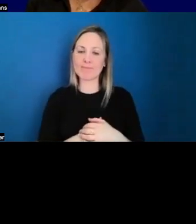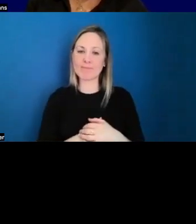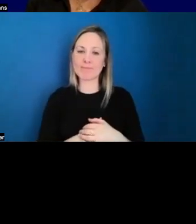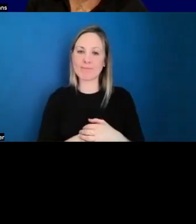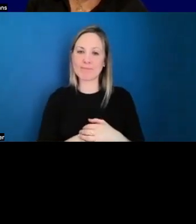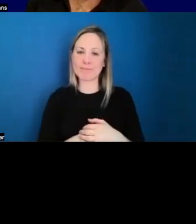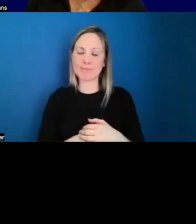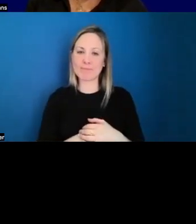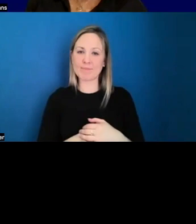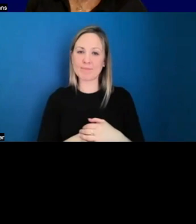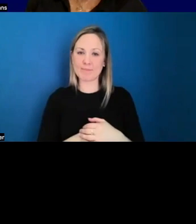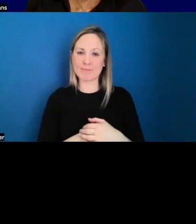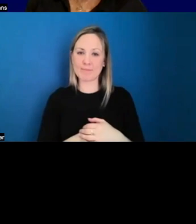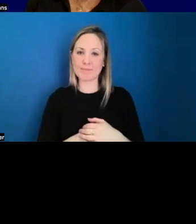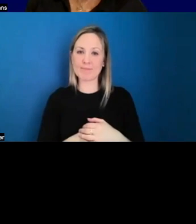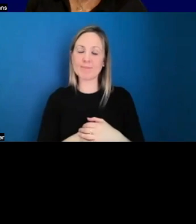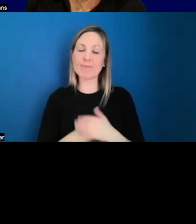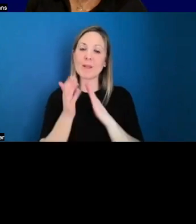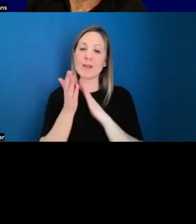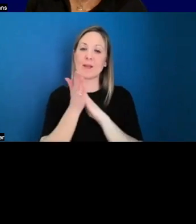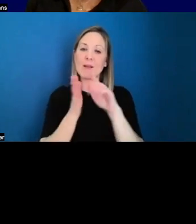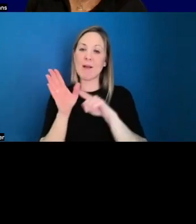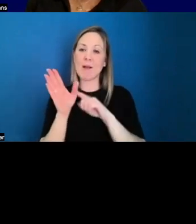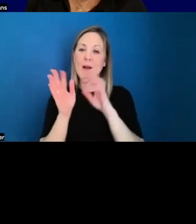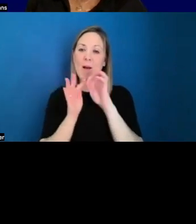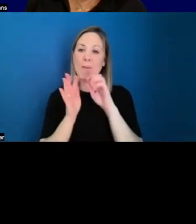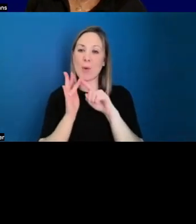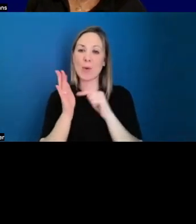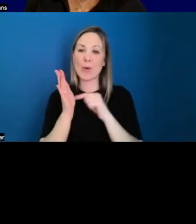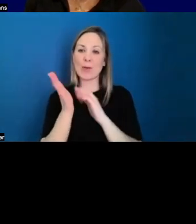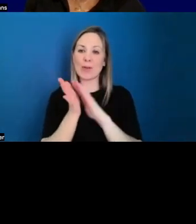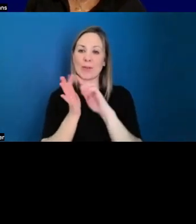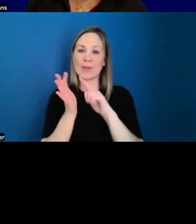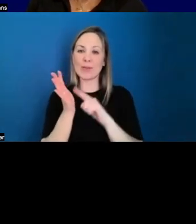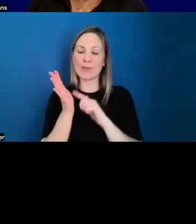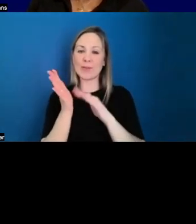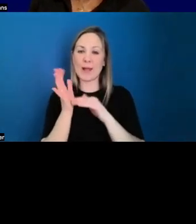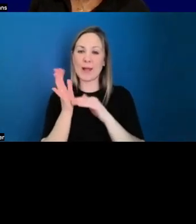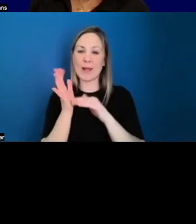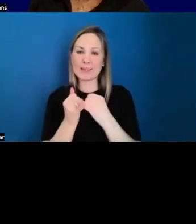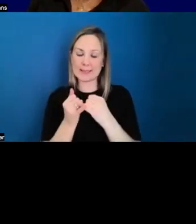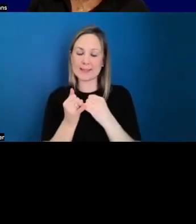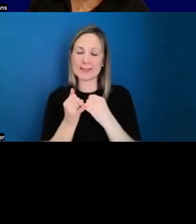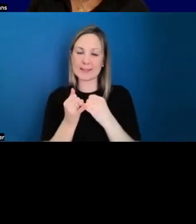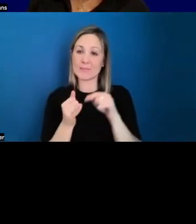Now the hypothalamus has a clue because when the hypothalamus is triggered,